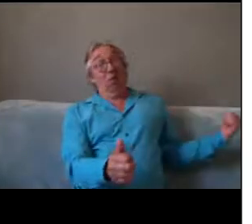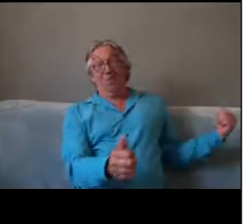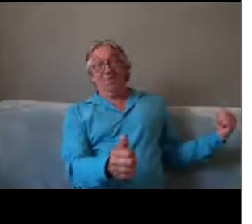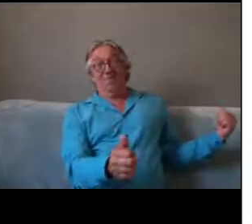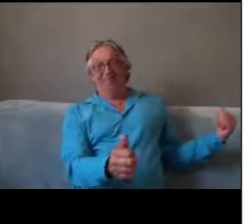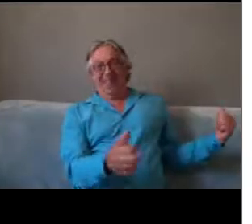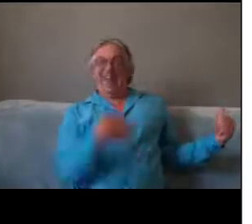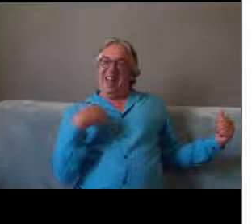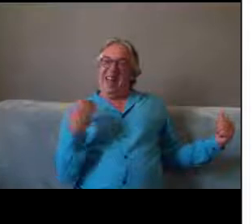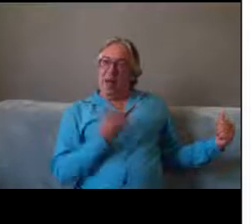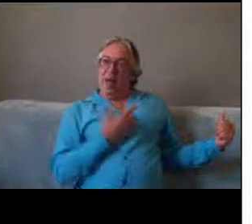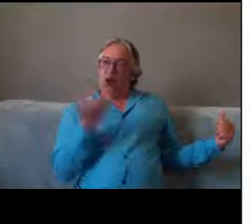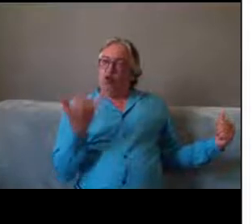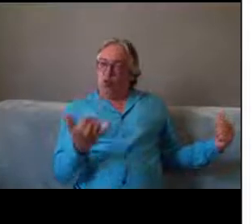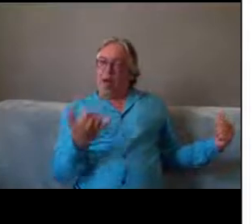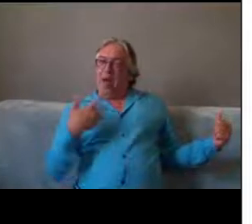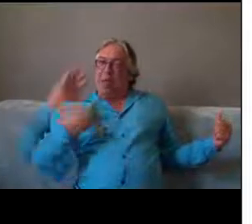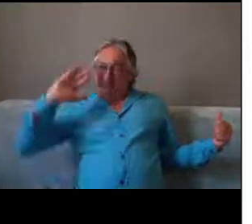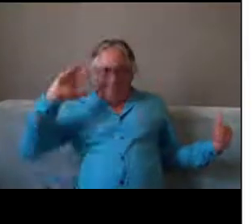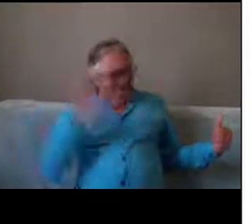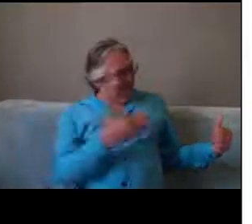Everything was well explained. Thank you.